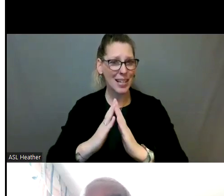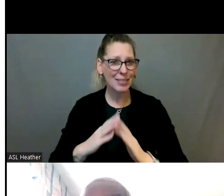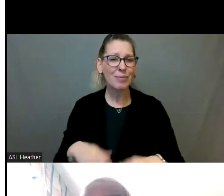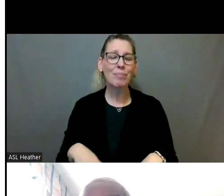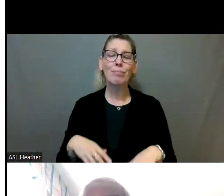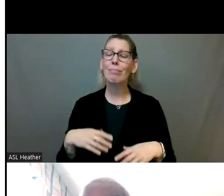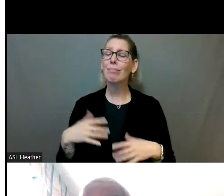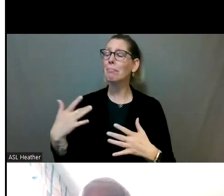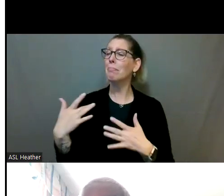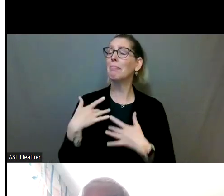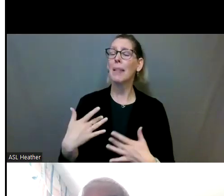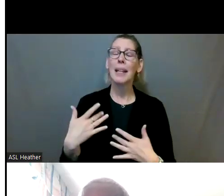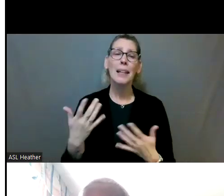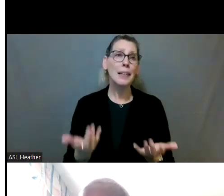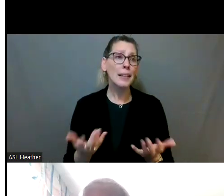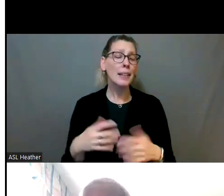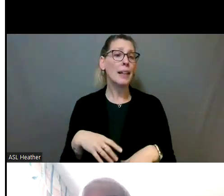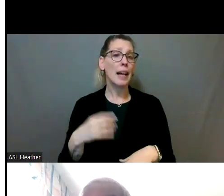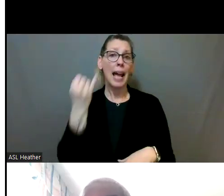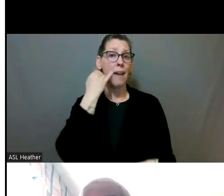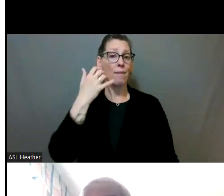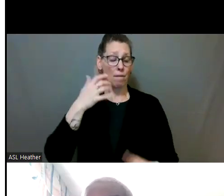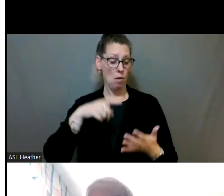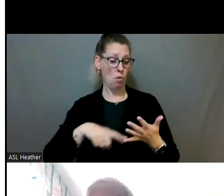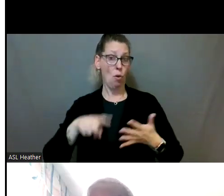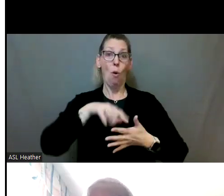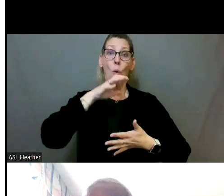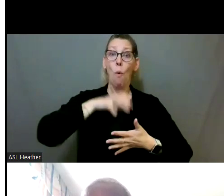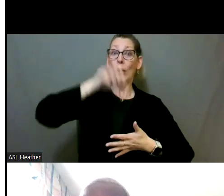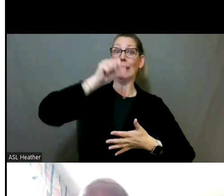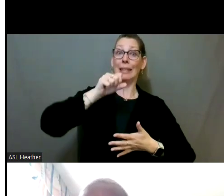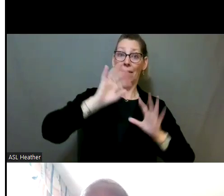times if they are the oldest in their family, this may be the first time they're coming into